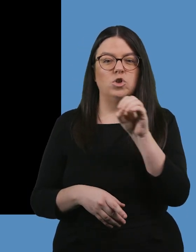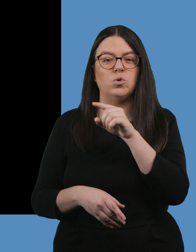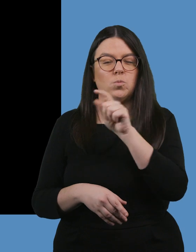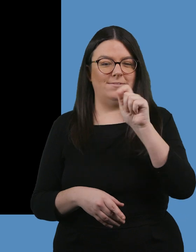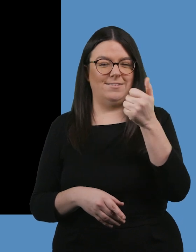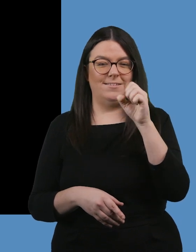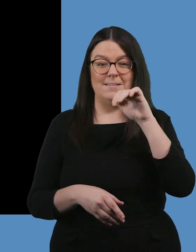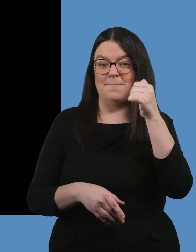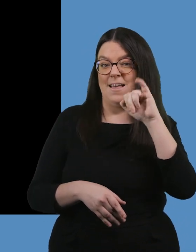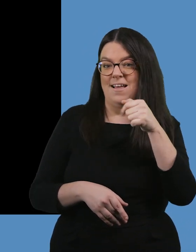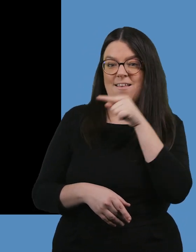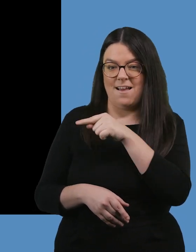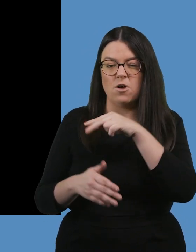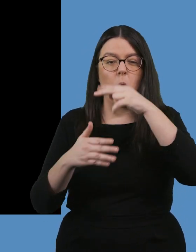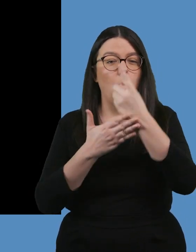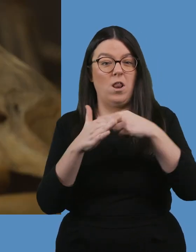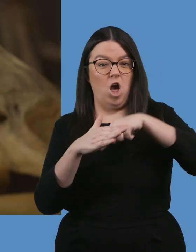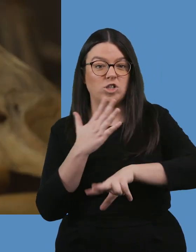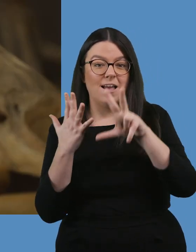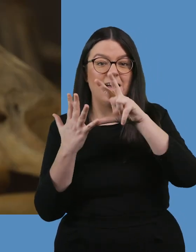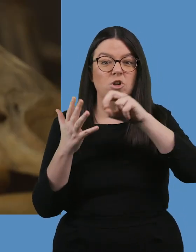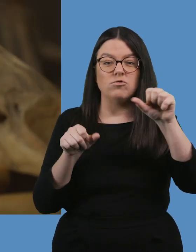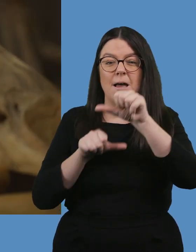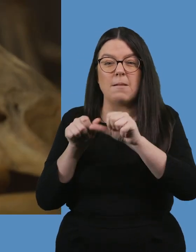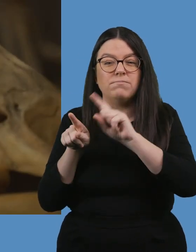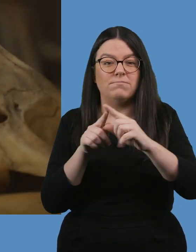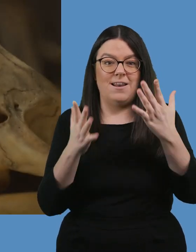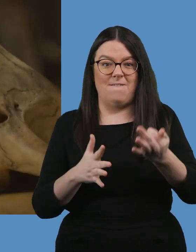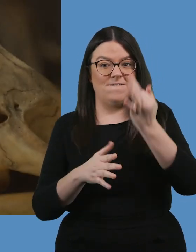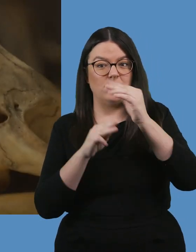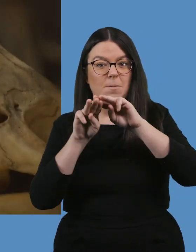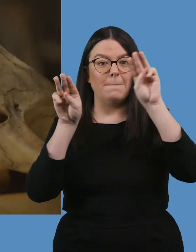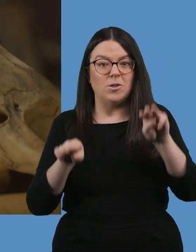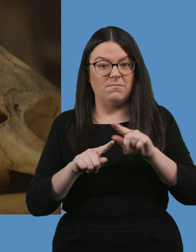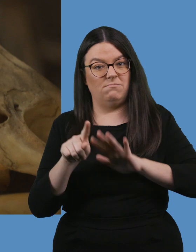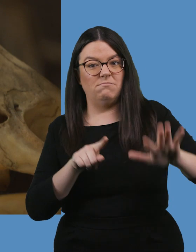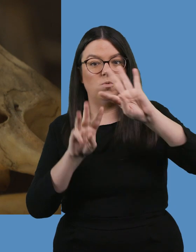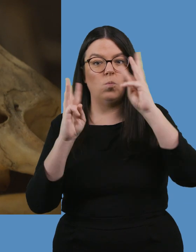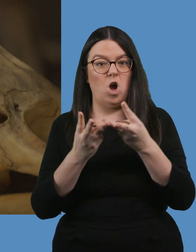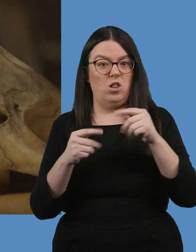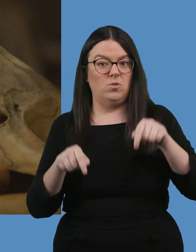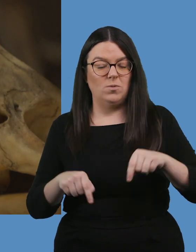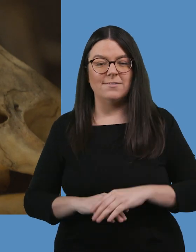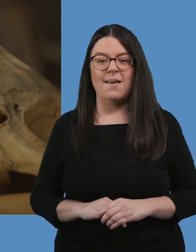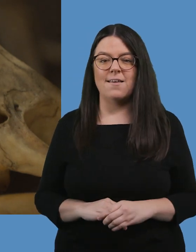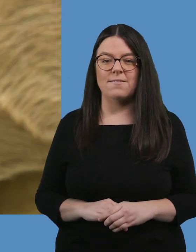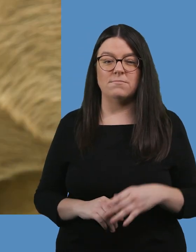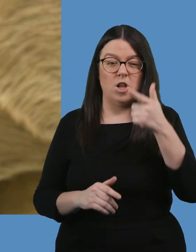in Tasmania. Only under 800 specimens are found in museums around the world today, and we are lucky